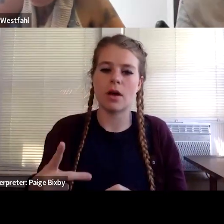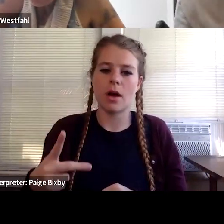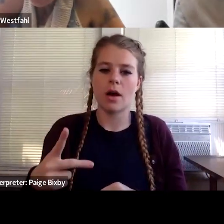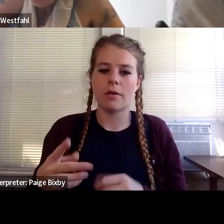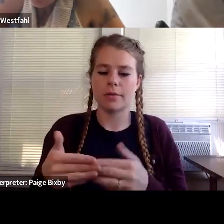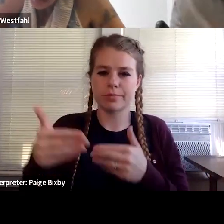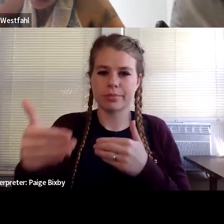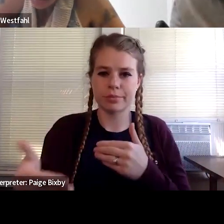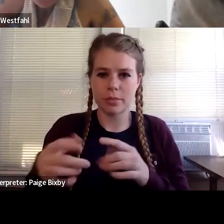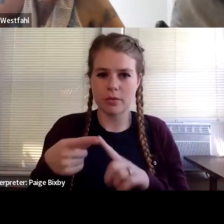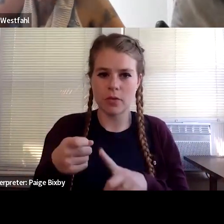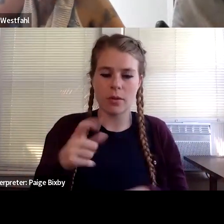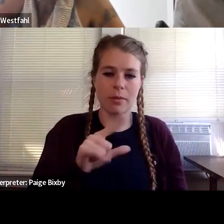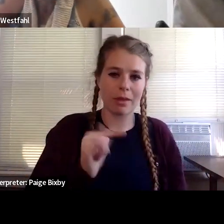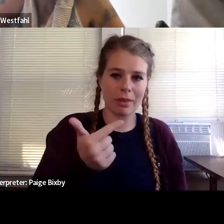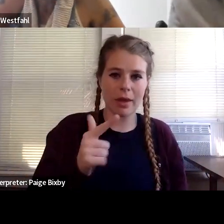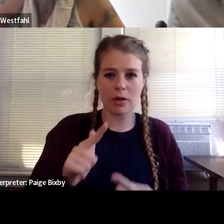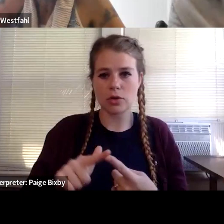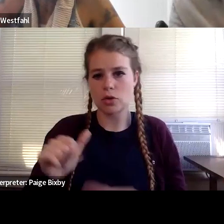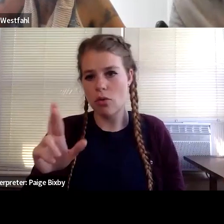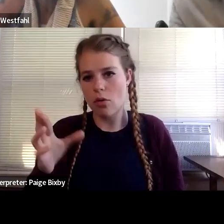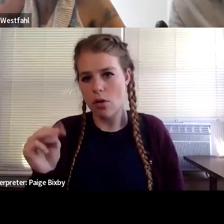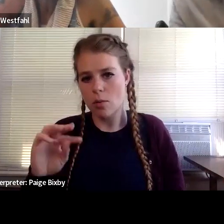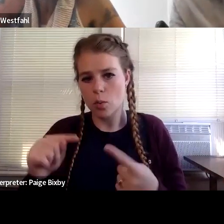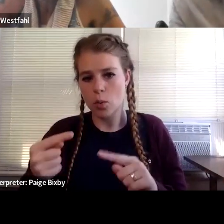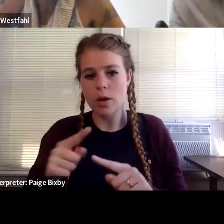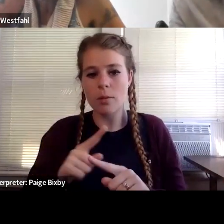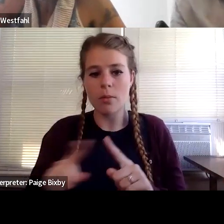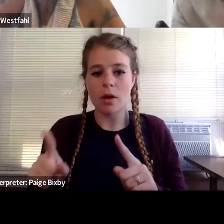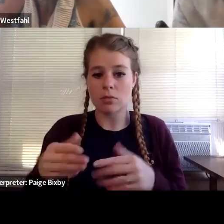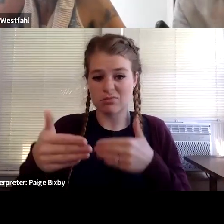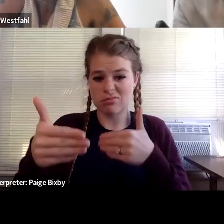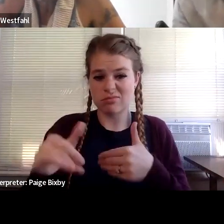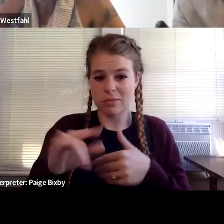But in that time, I went back to the same hospital that amputated my leg,